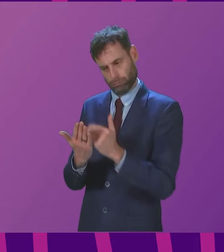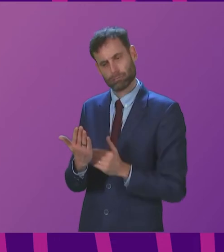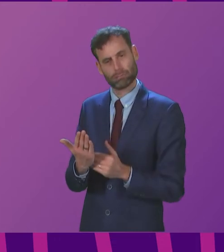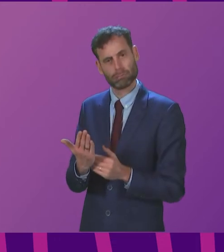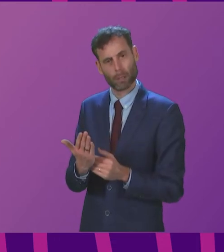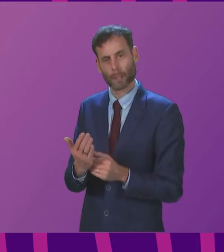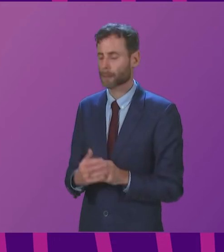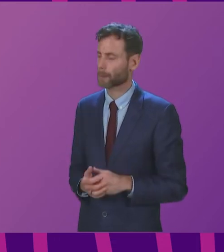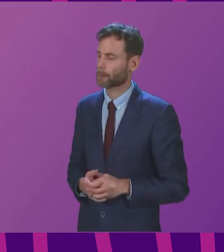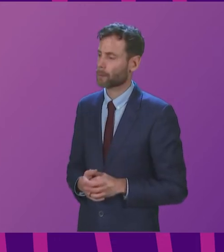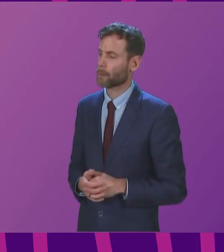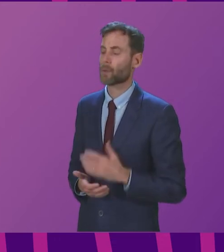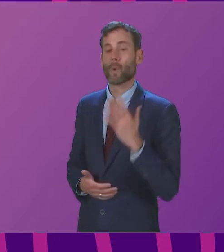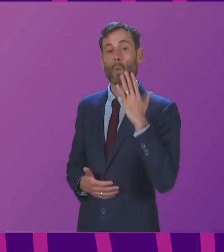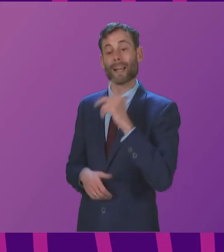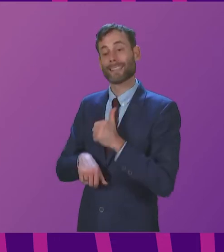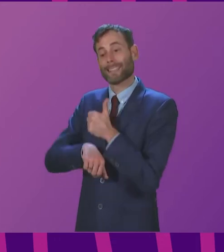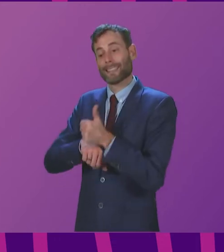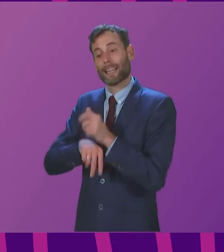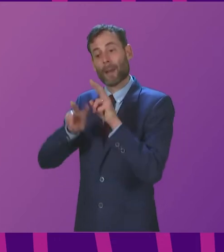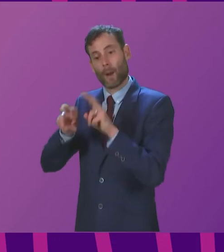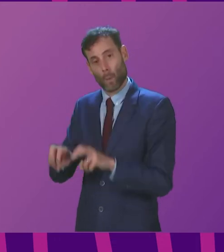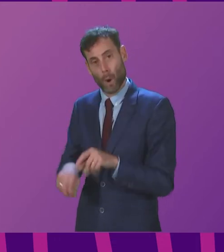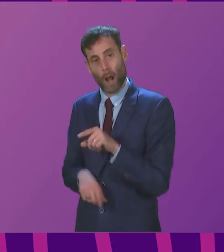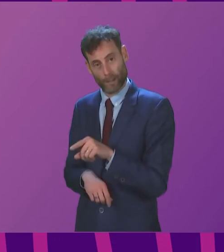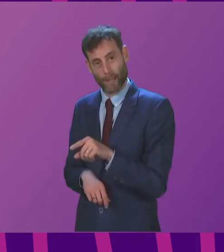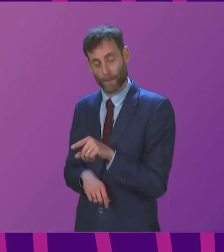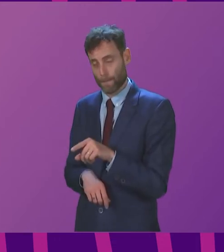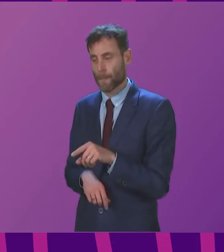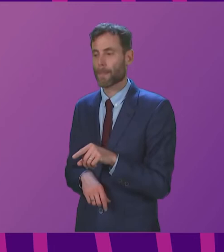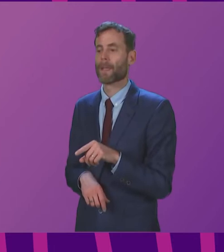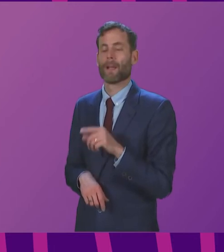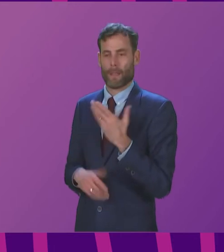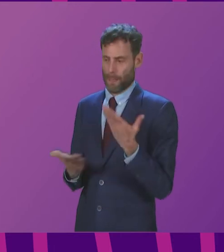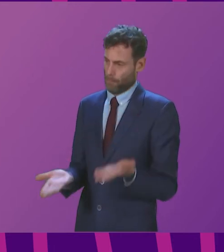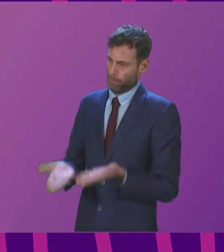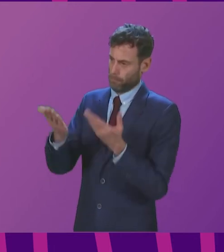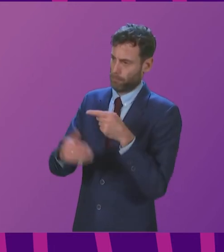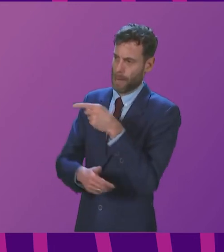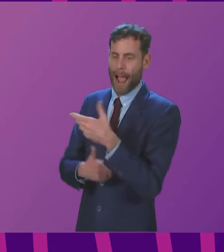Once the inquiry is established, its conduct will be entirely the responsibility of the chair,